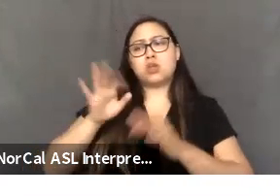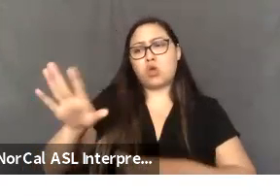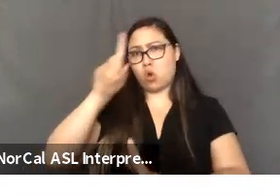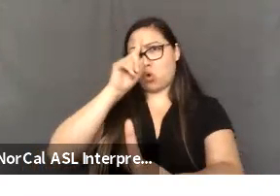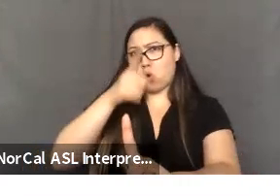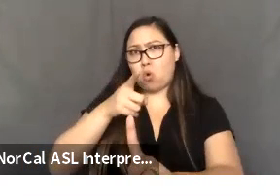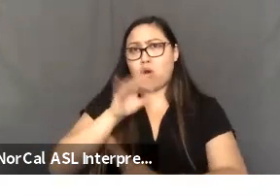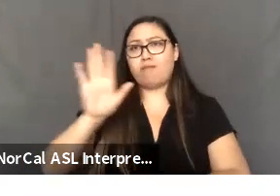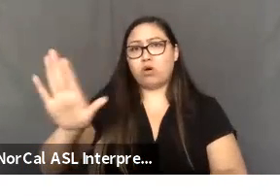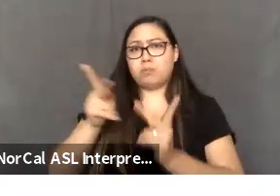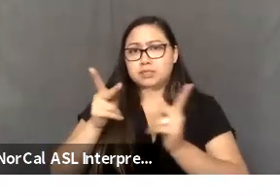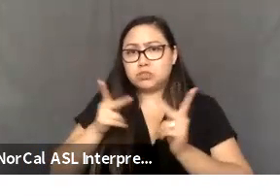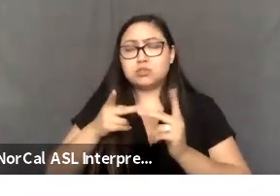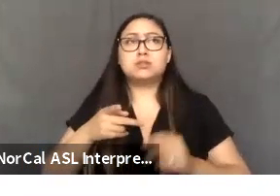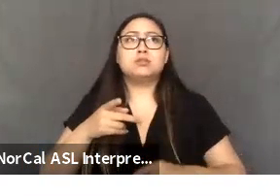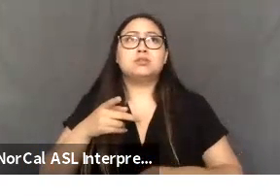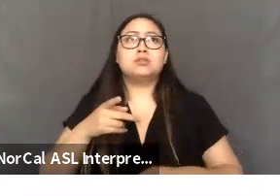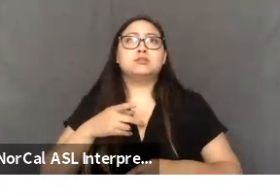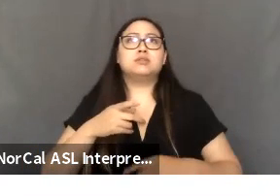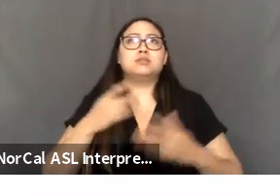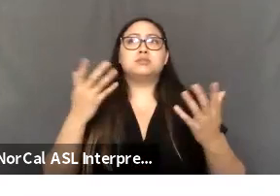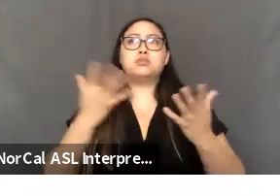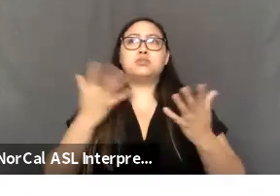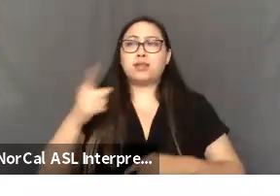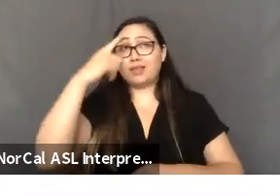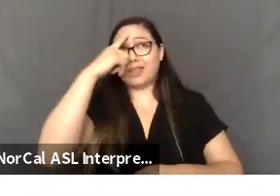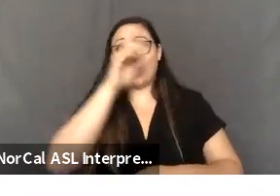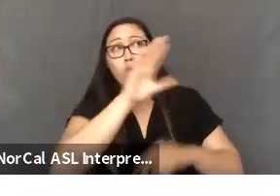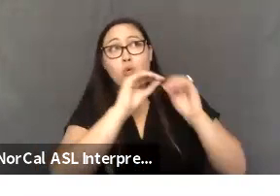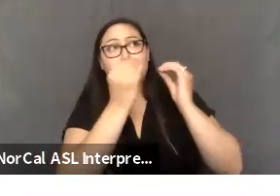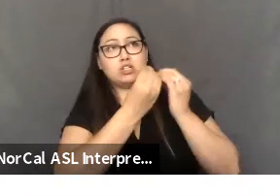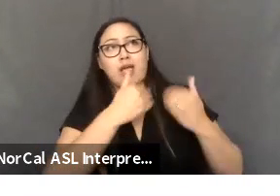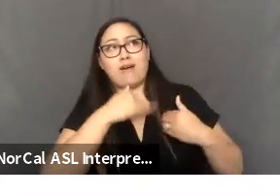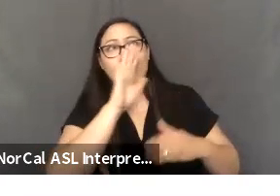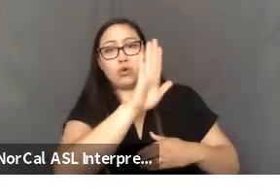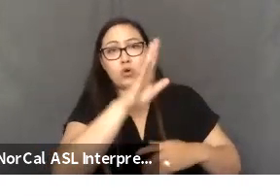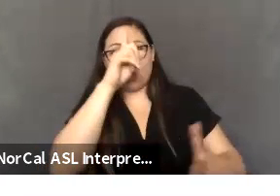well as what they felt the organization saw as goal of their position. And they tended to fit